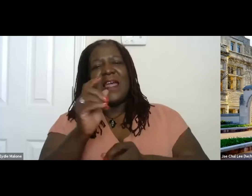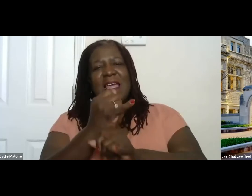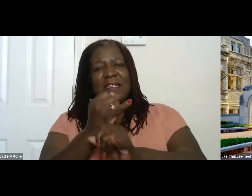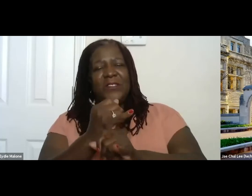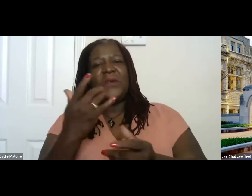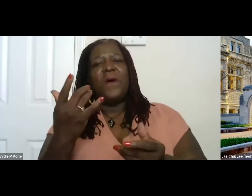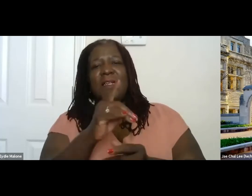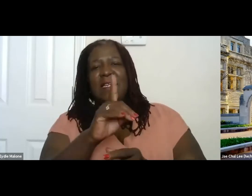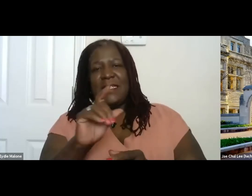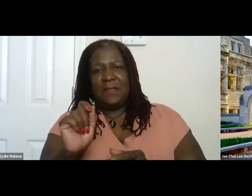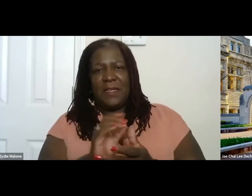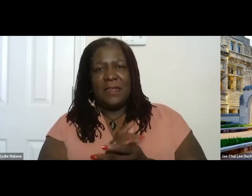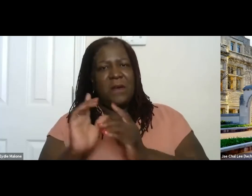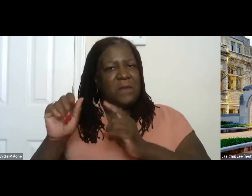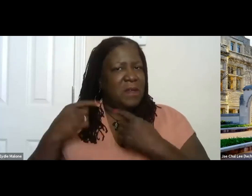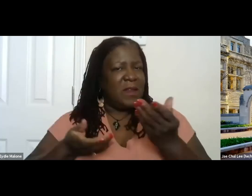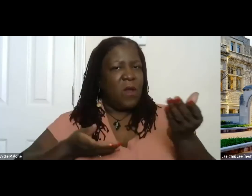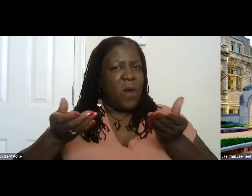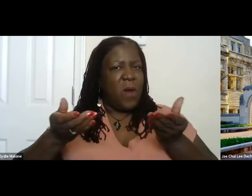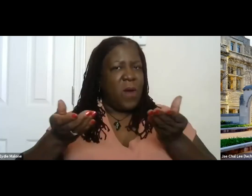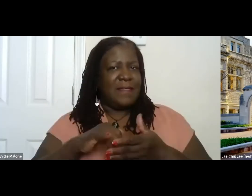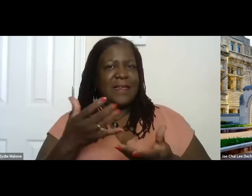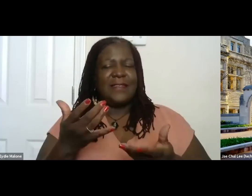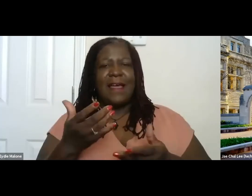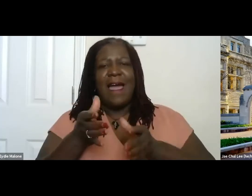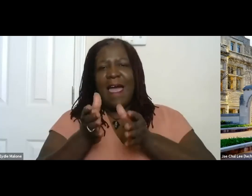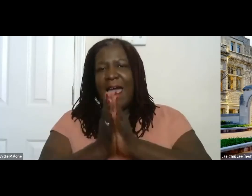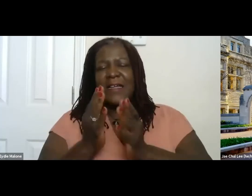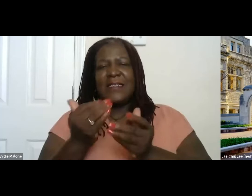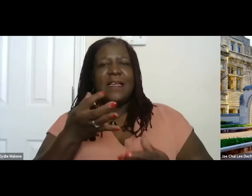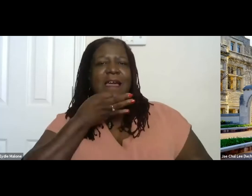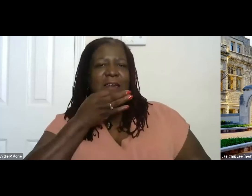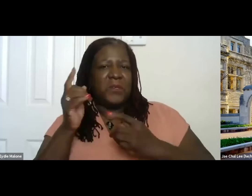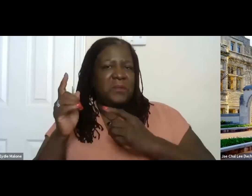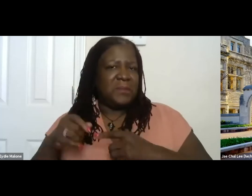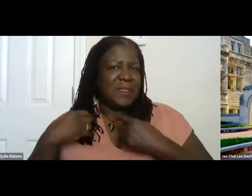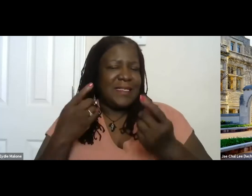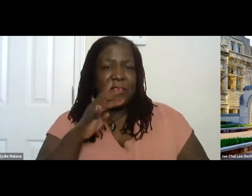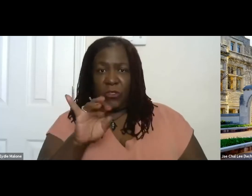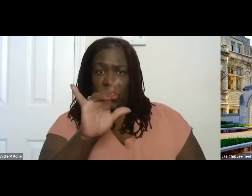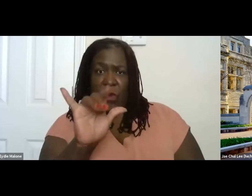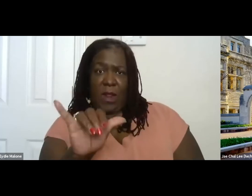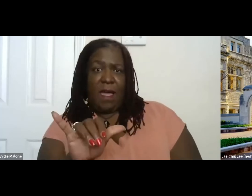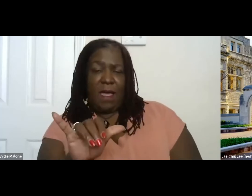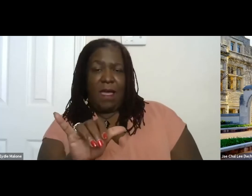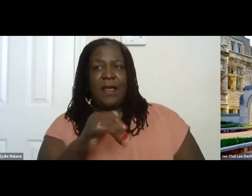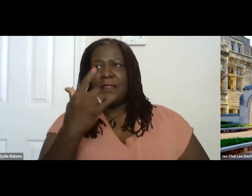have been hosting these Ask the Expert webinar series since this July to increase COVID-19